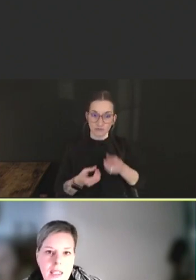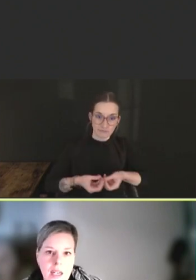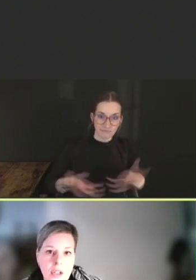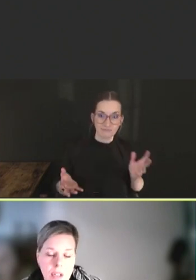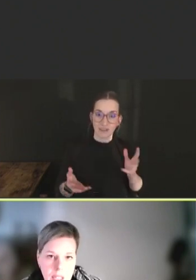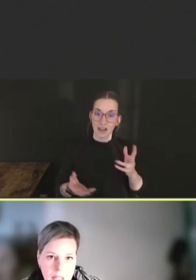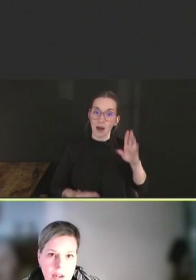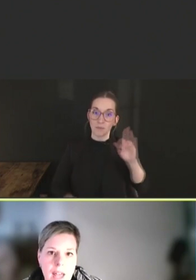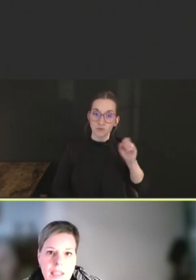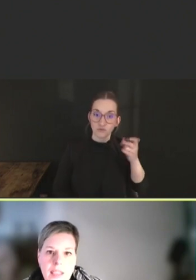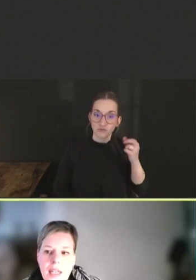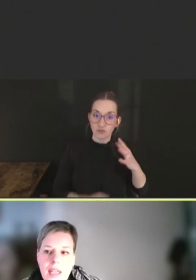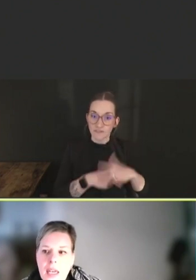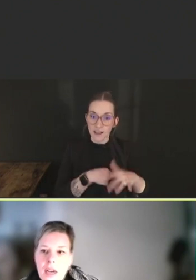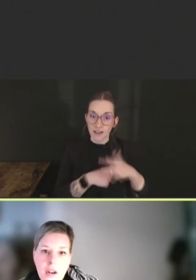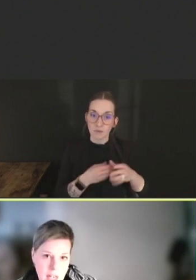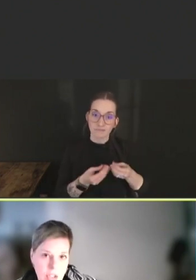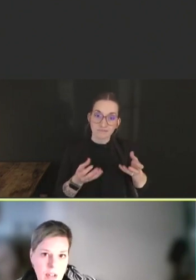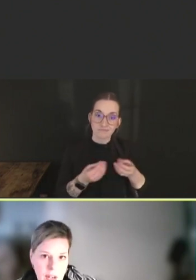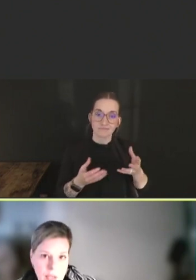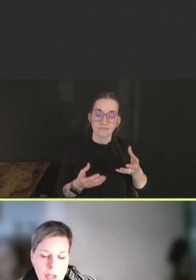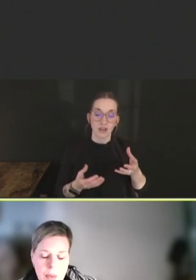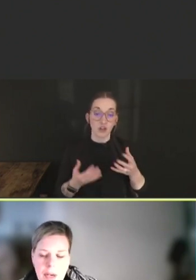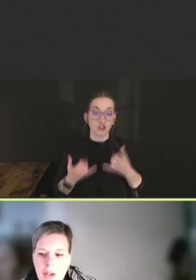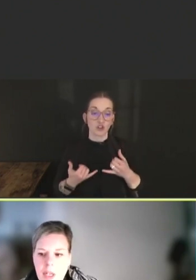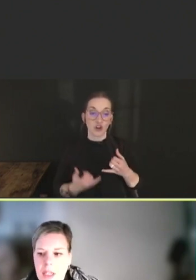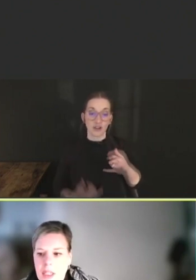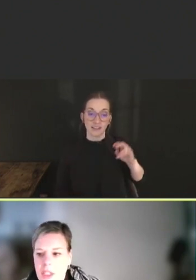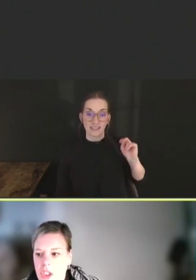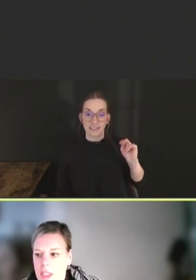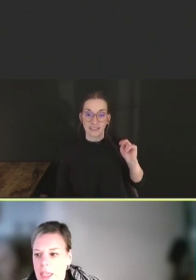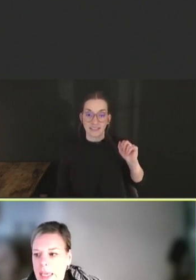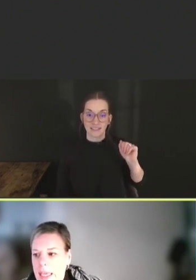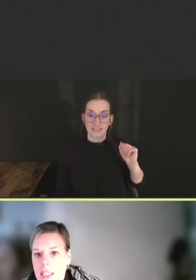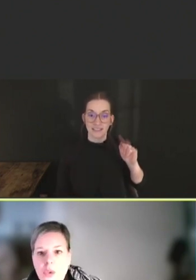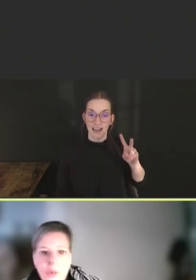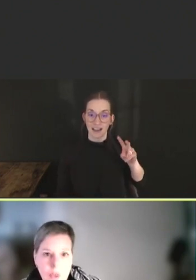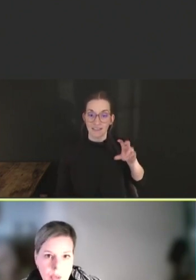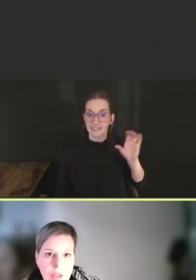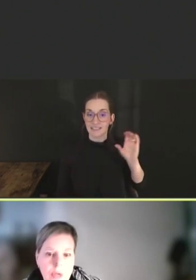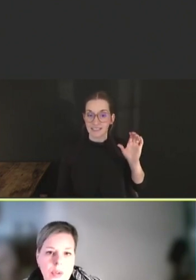And currently, our NACI, our National Advisory Committee on Immunization, is reviewing those